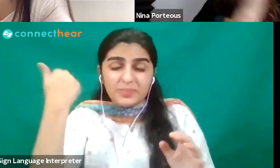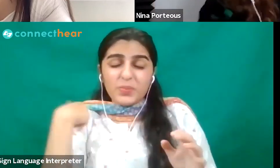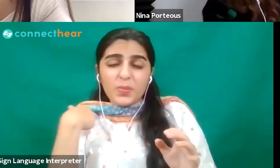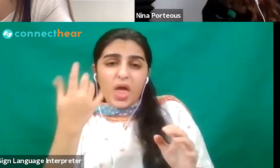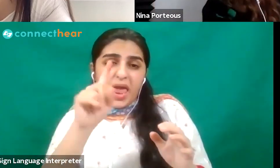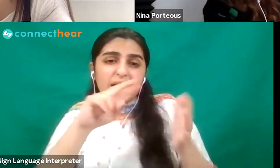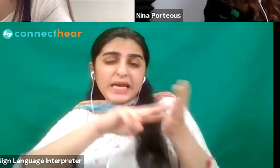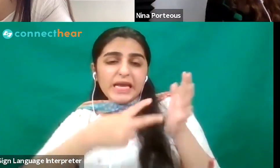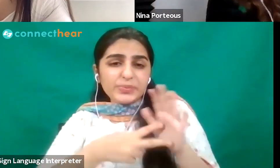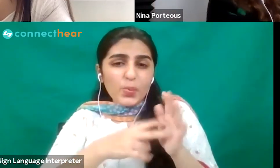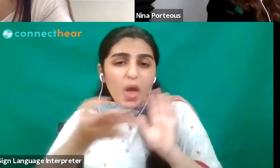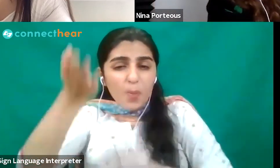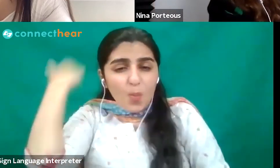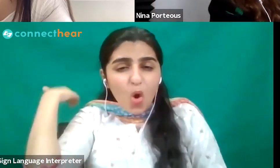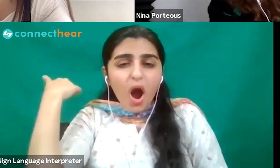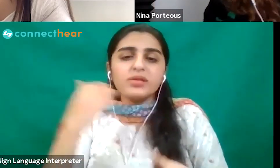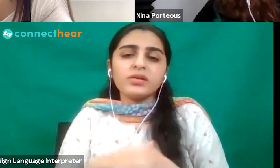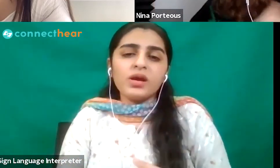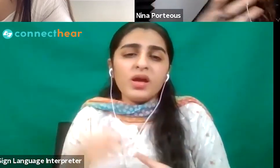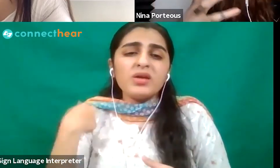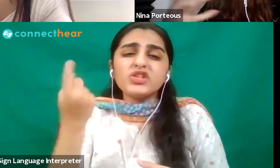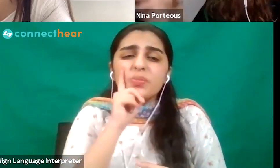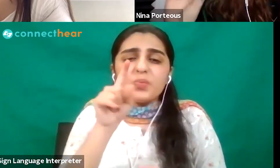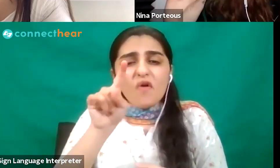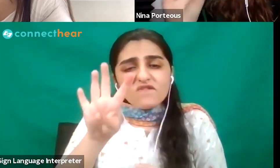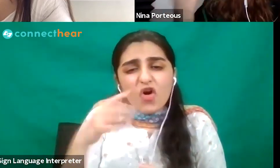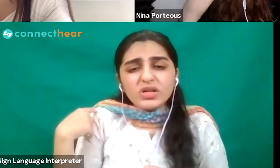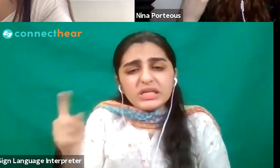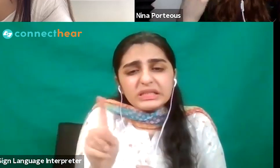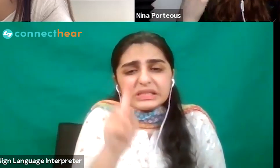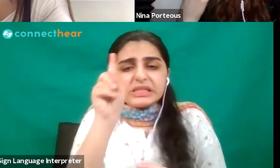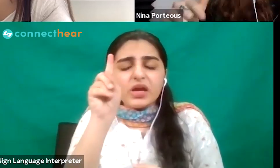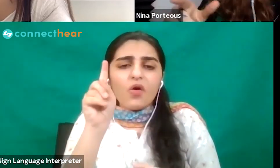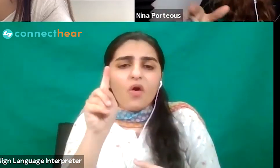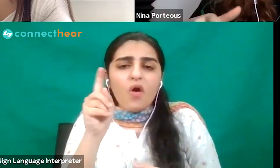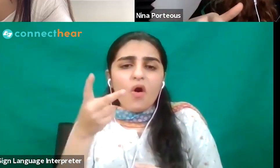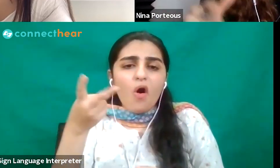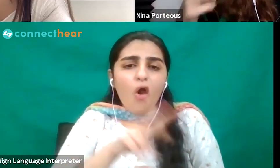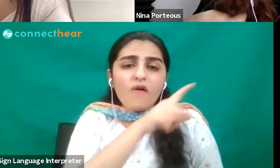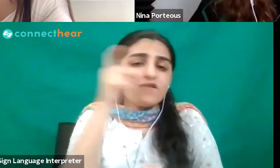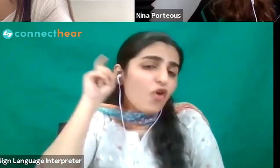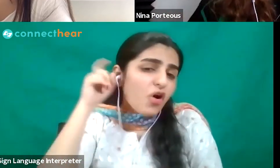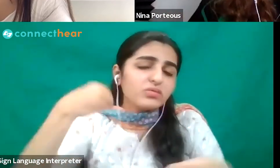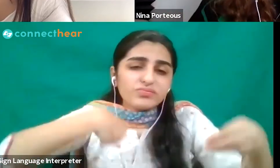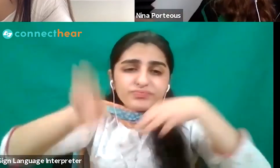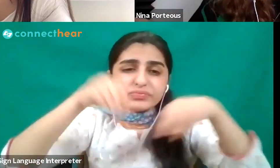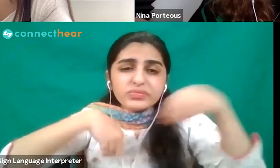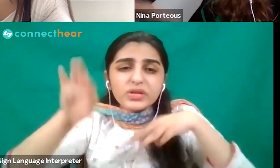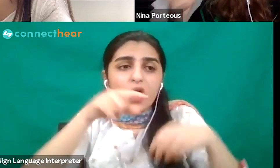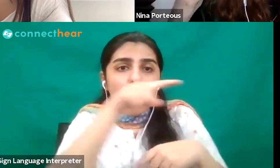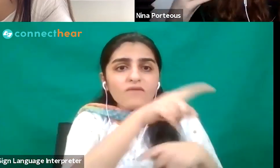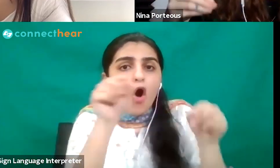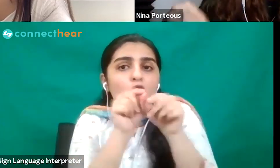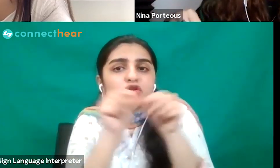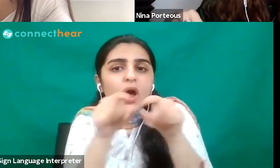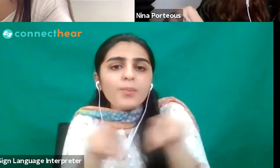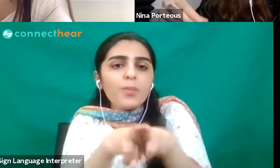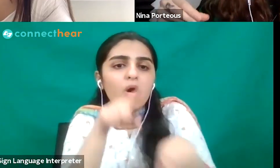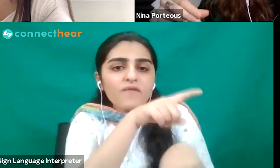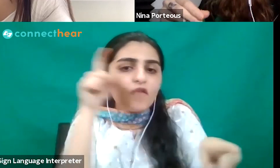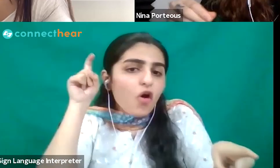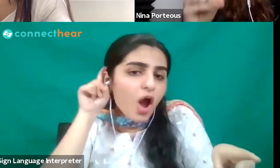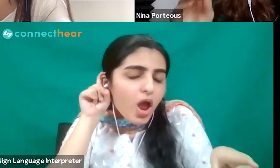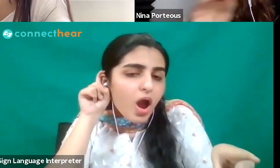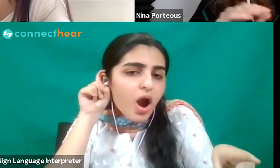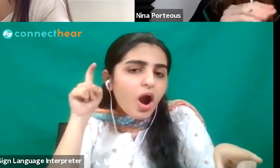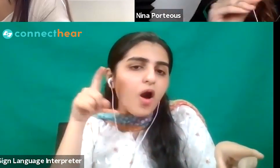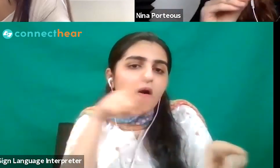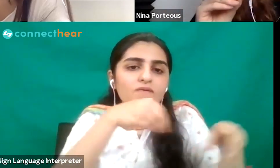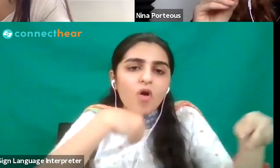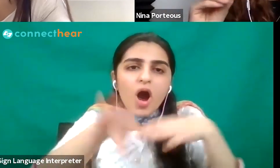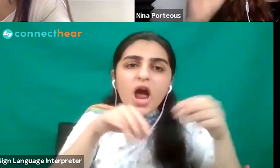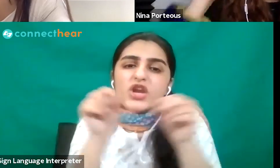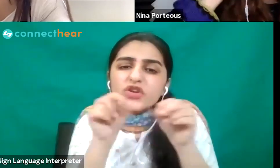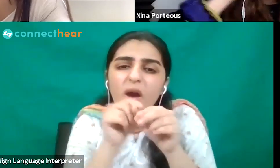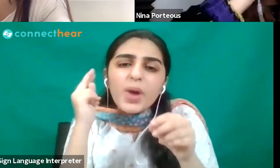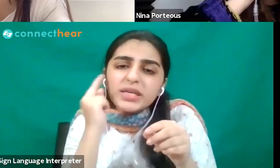Have you hang it making noise, and the cause making noise like just like, why is everything making noise I just want to be here the video I just want to be able to hear person talking in front of me.